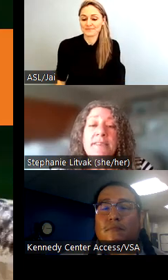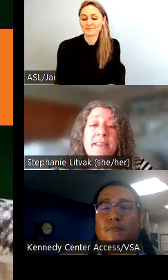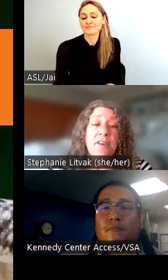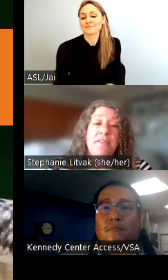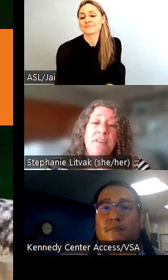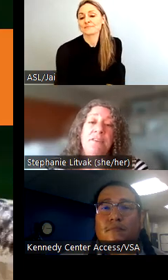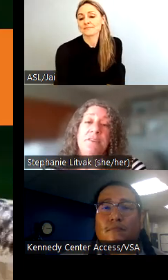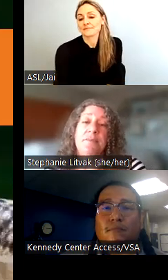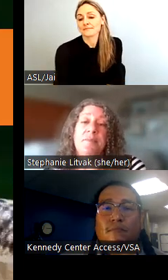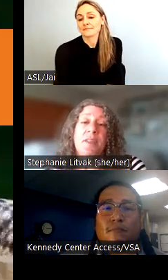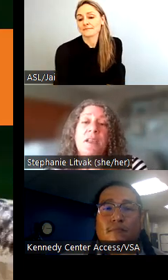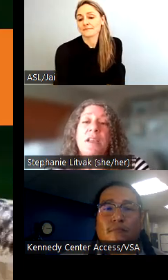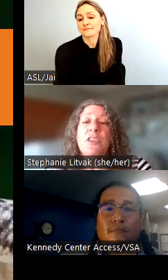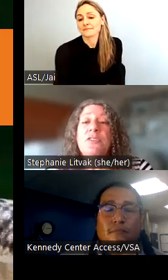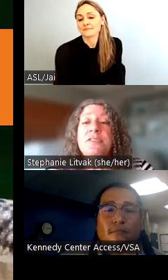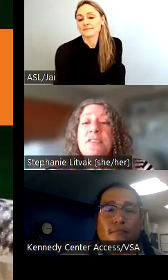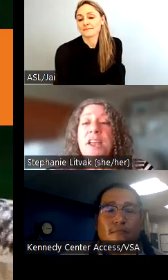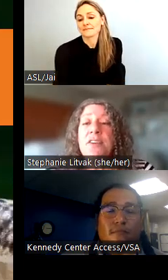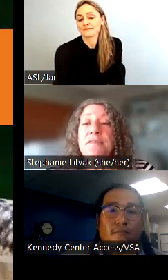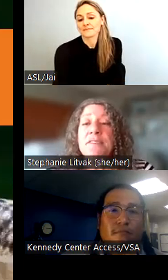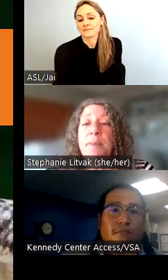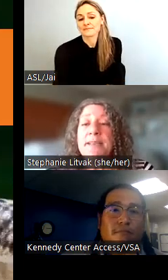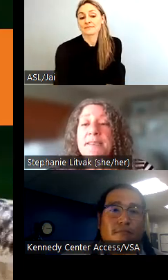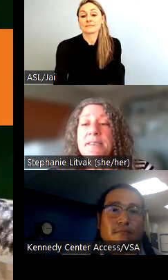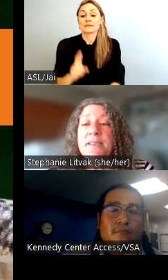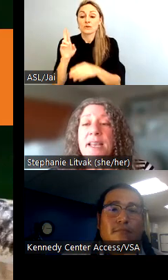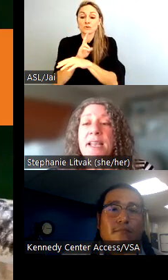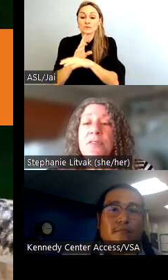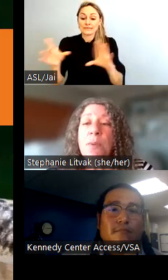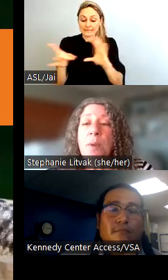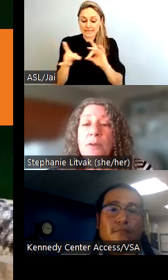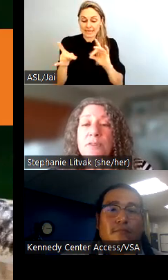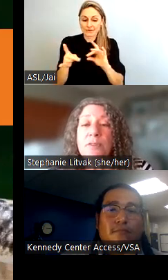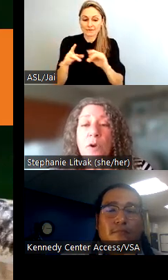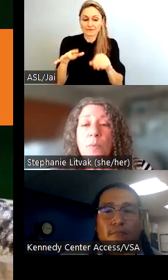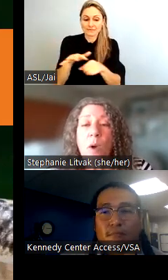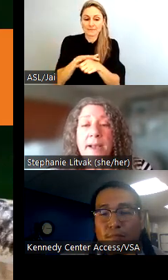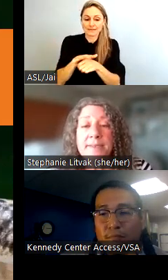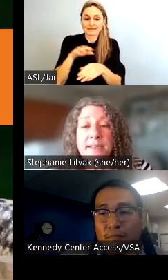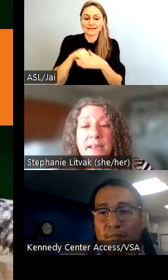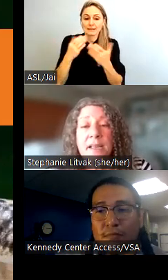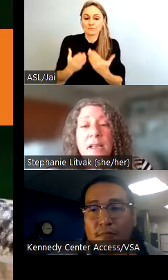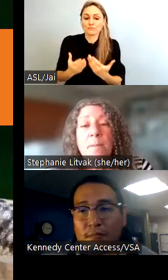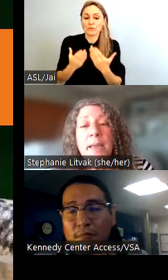Wise narrative use. Use the narrative spaces in the proposal form wisely.